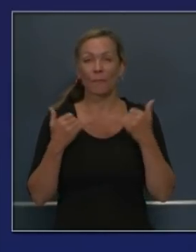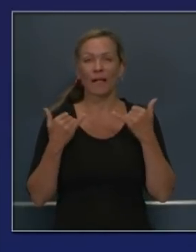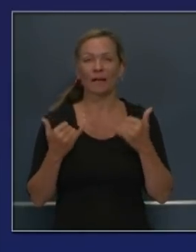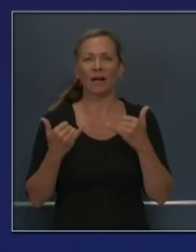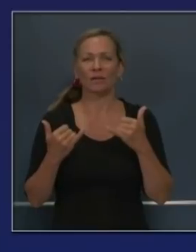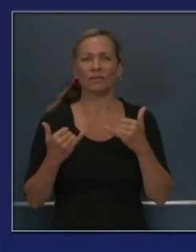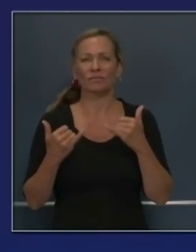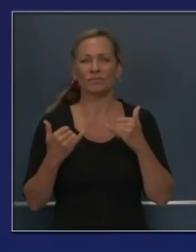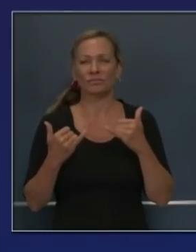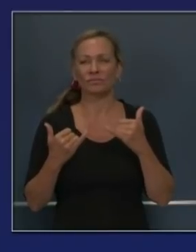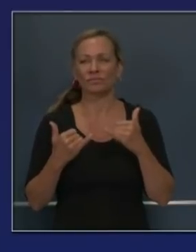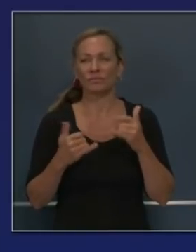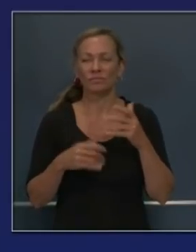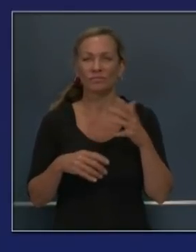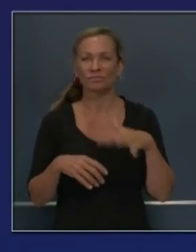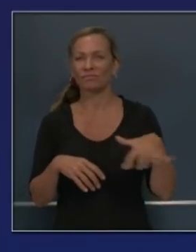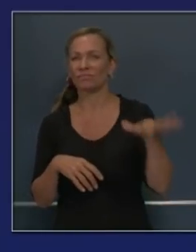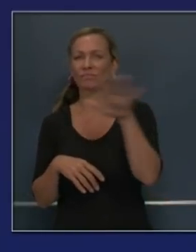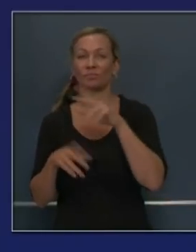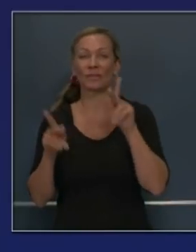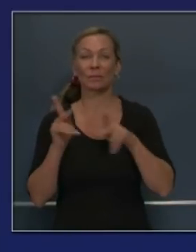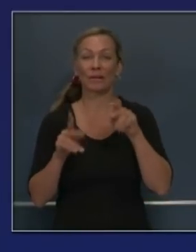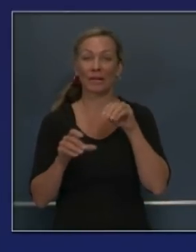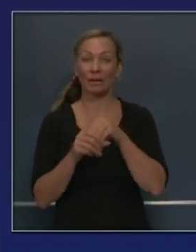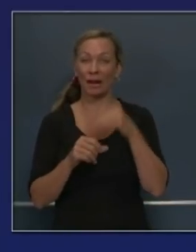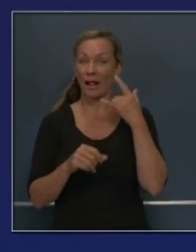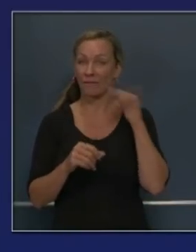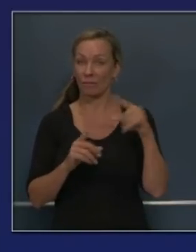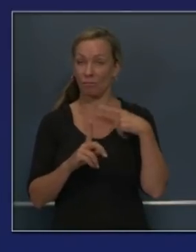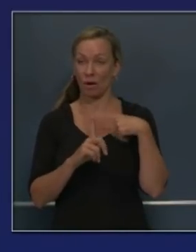WHAT THAT MEANS WITH SLIDES, WE HAVE ABOUT A 6.5 PERCENT